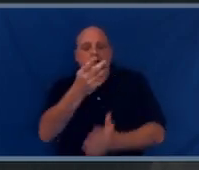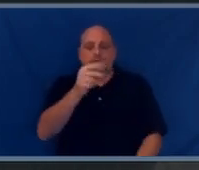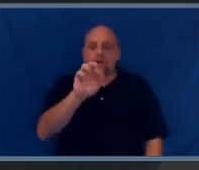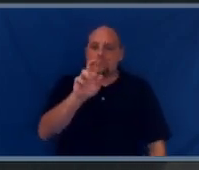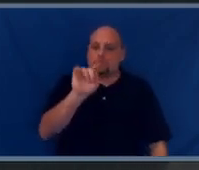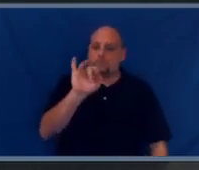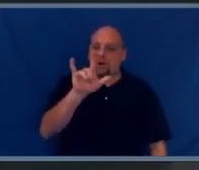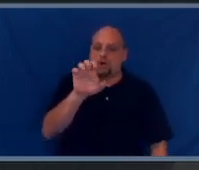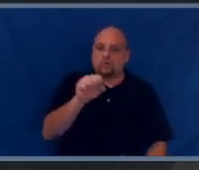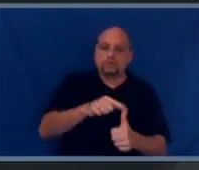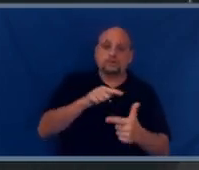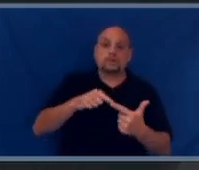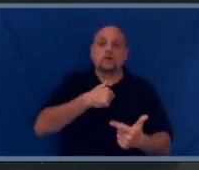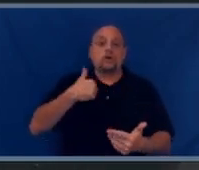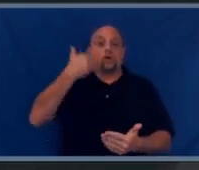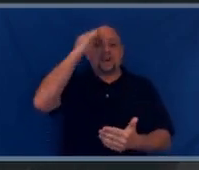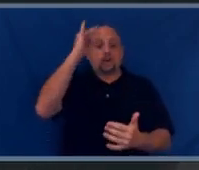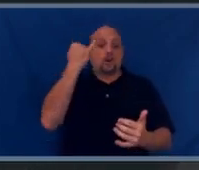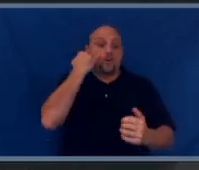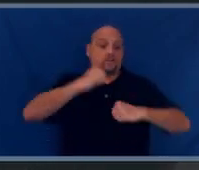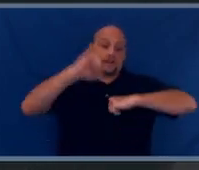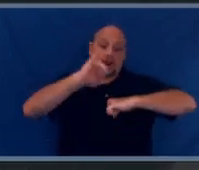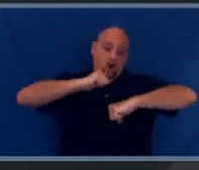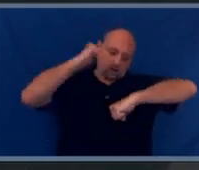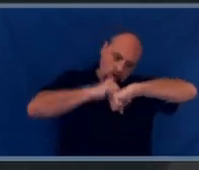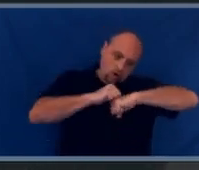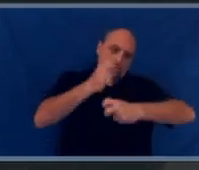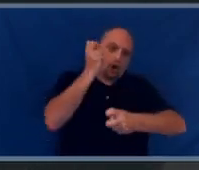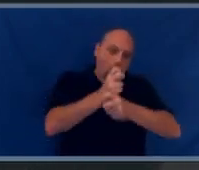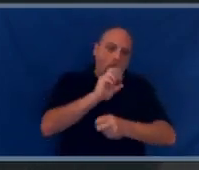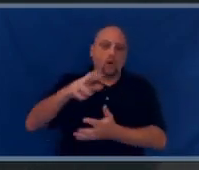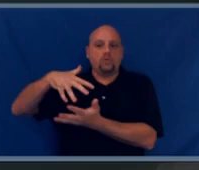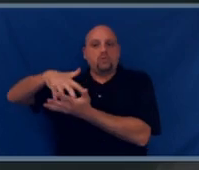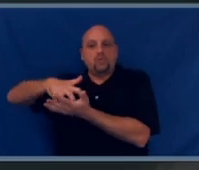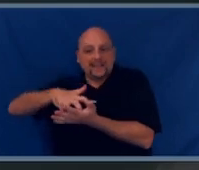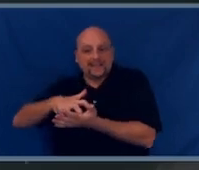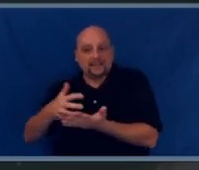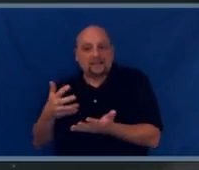HOW MANY THERE ARE IT WAS IT WAS STRONG OR WEEK.